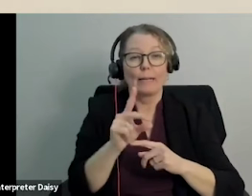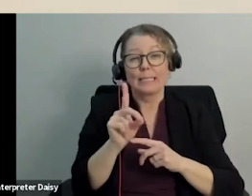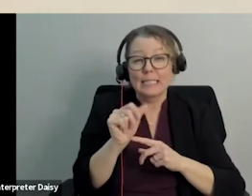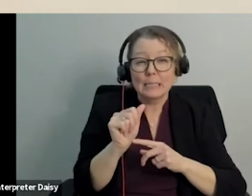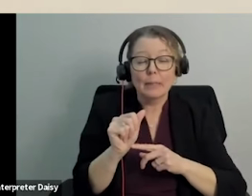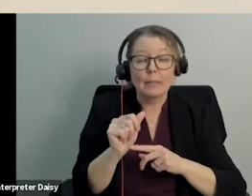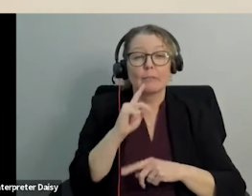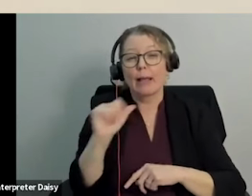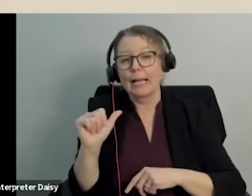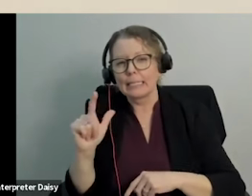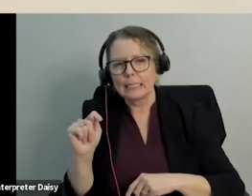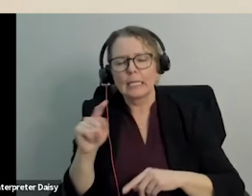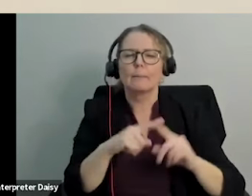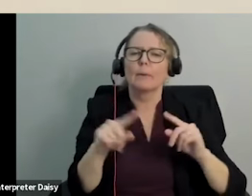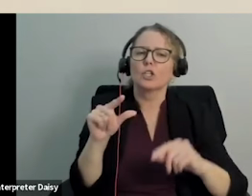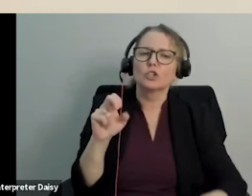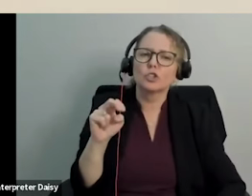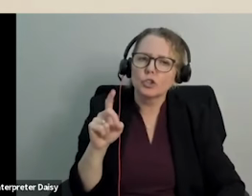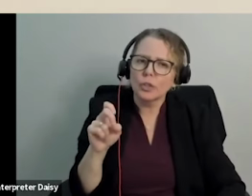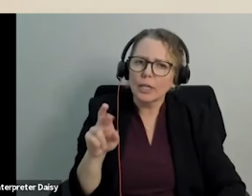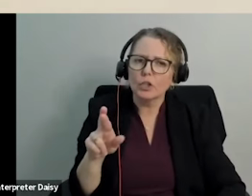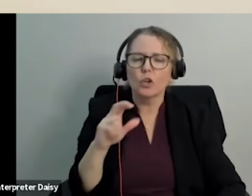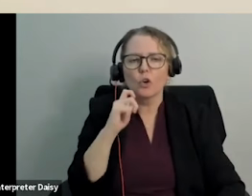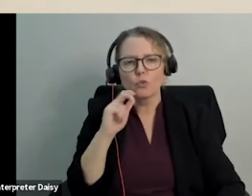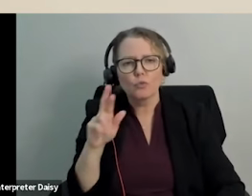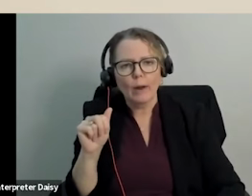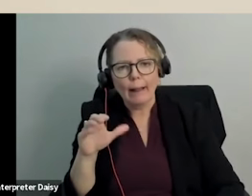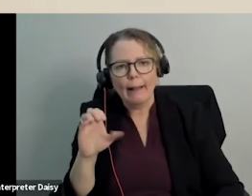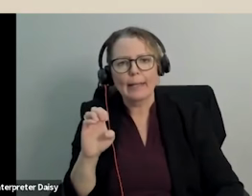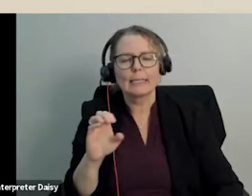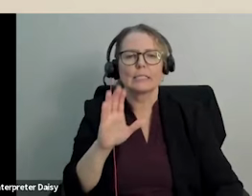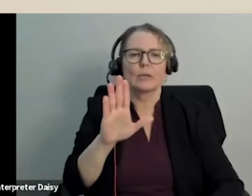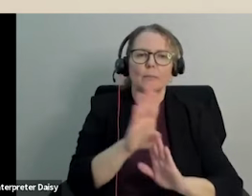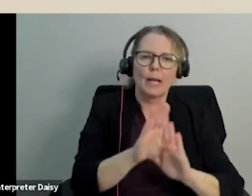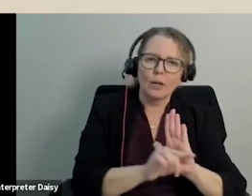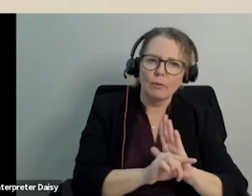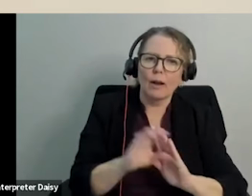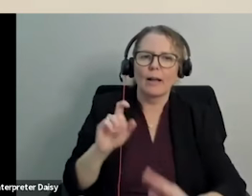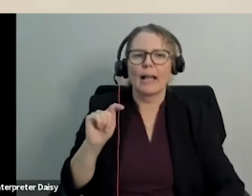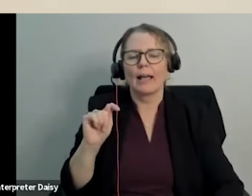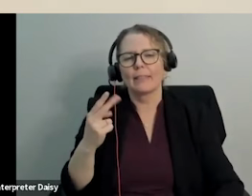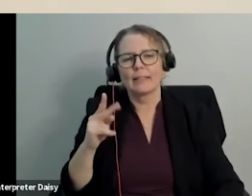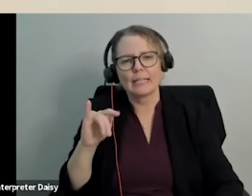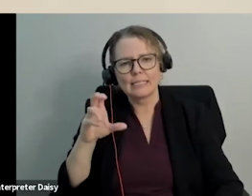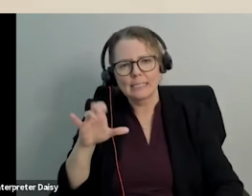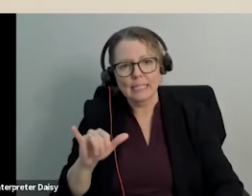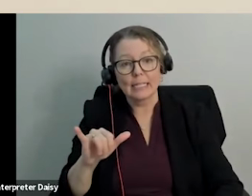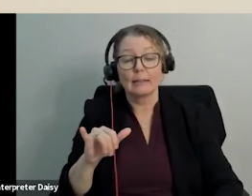but also about gender, race, ethnicity, their language, if English is their second language,